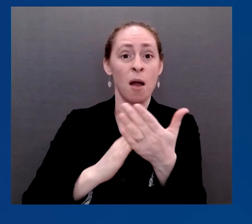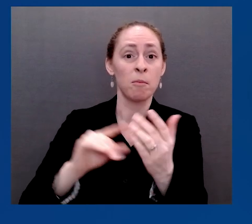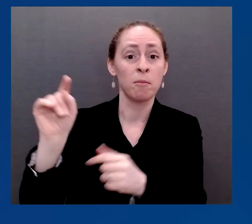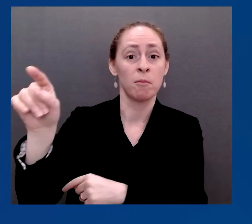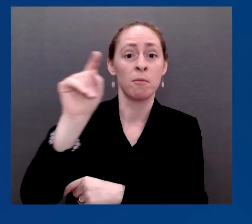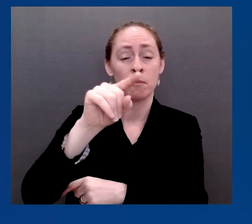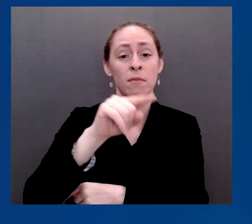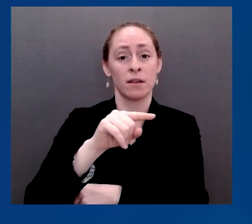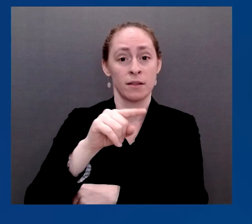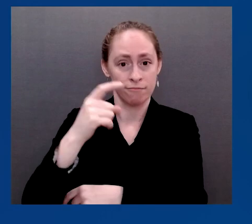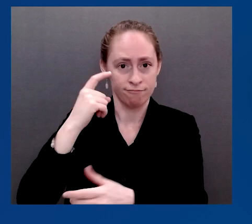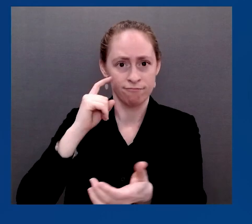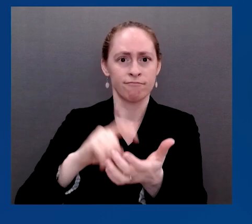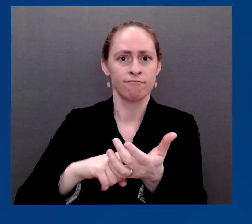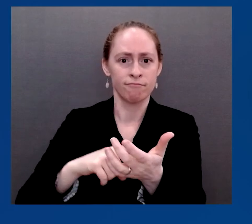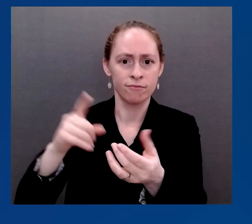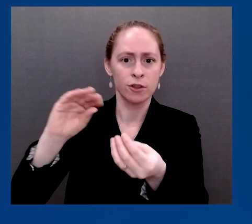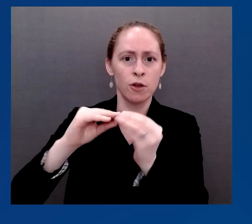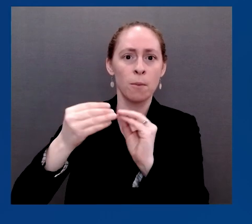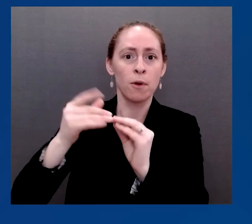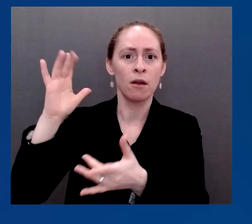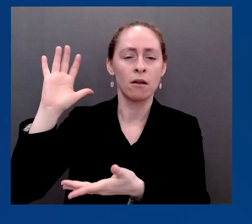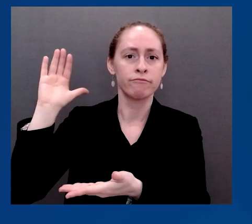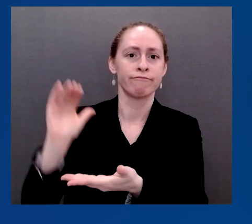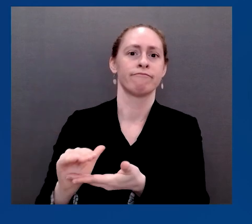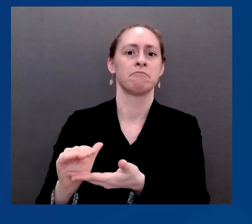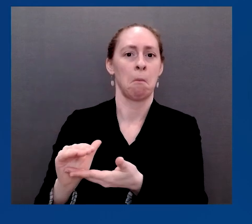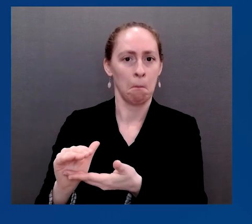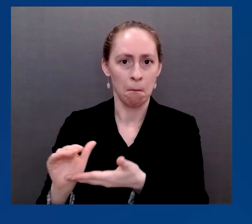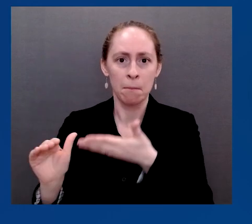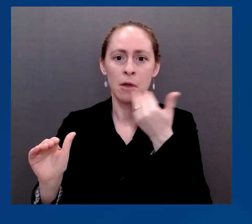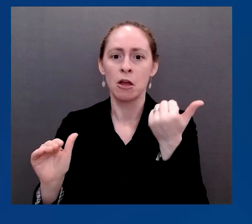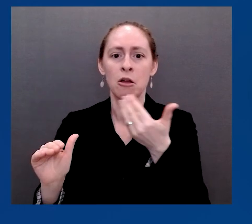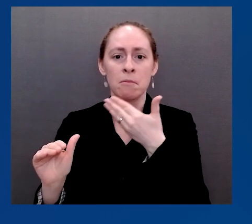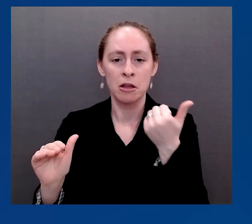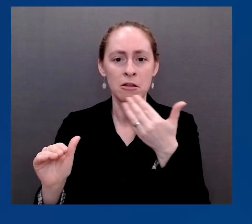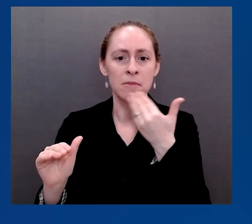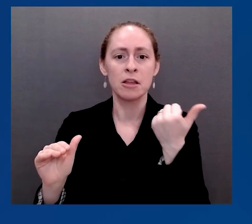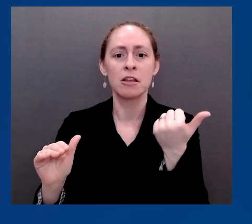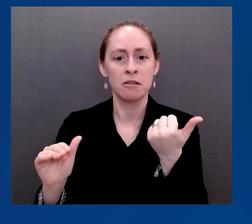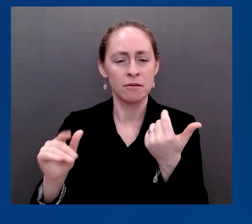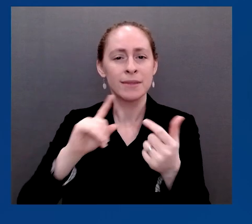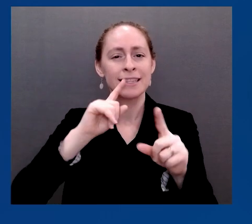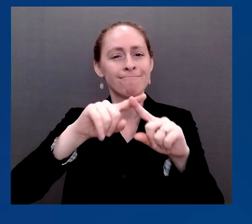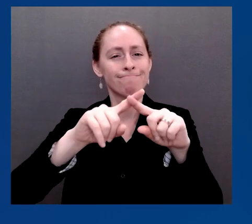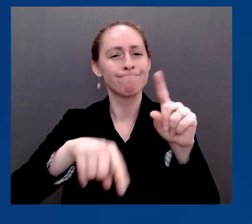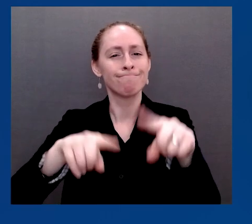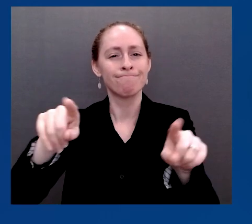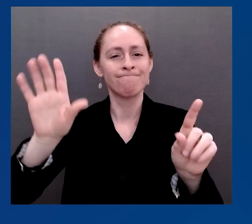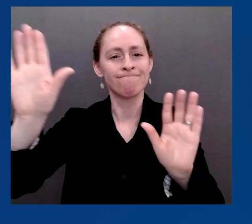And we will continue to coordinate closely with state and local leaders. Next question.